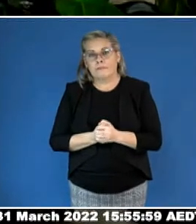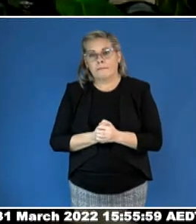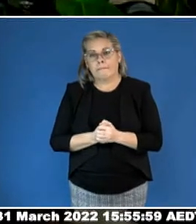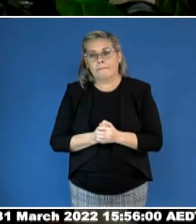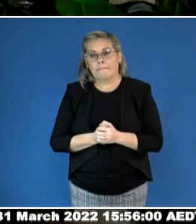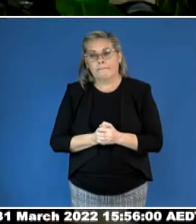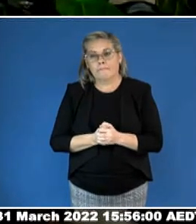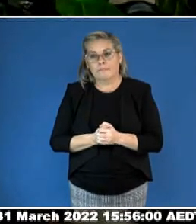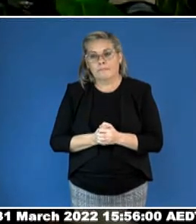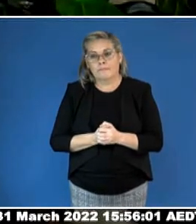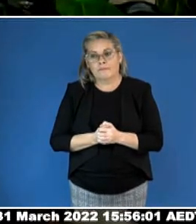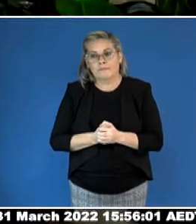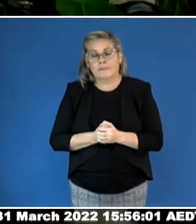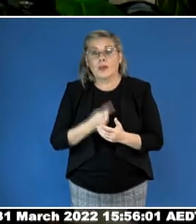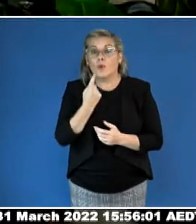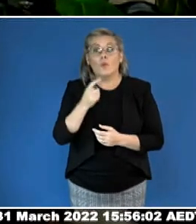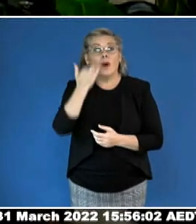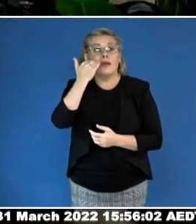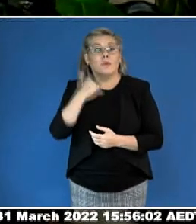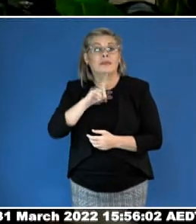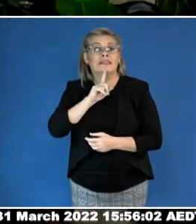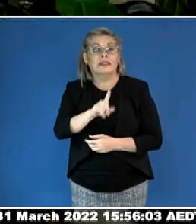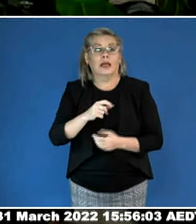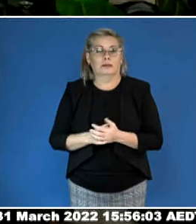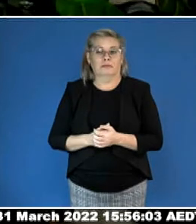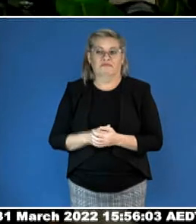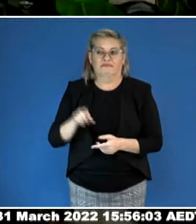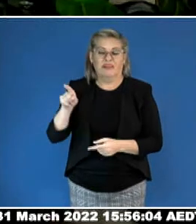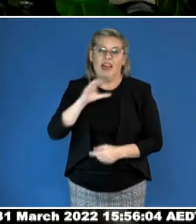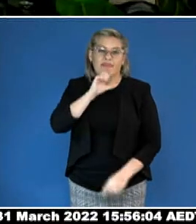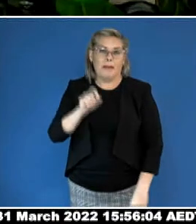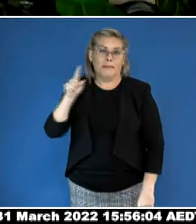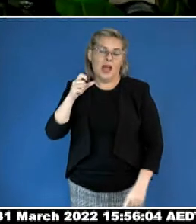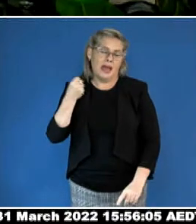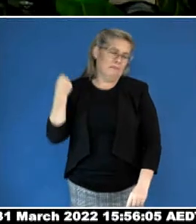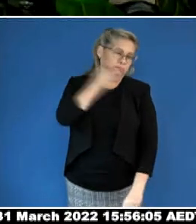"He beat the shit out of me and nobody stopped him. I didn't report him to the police.